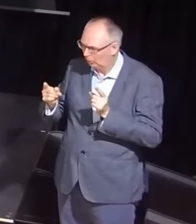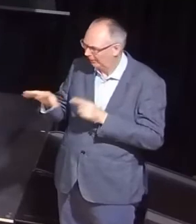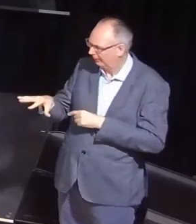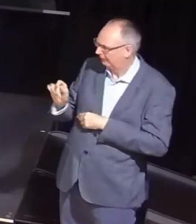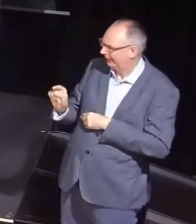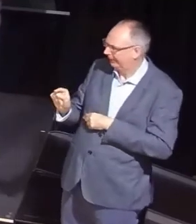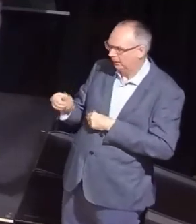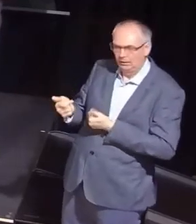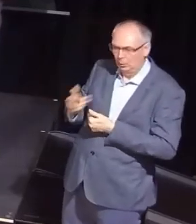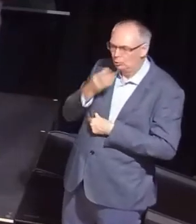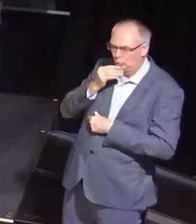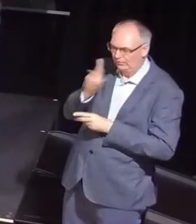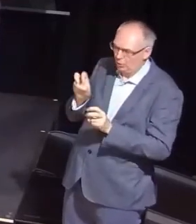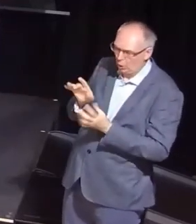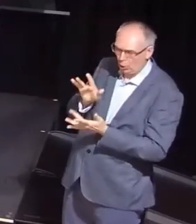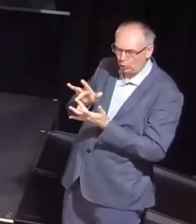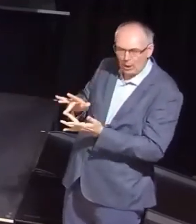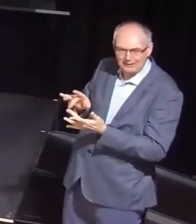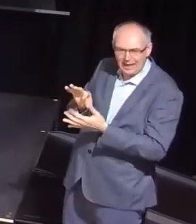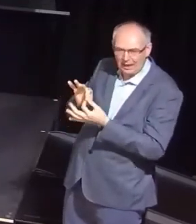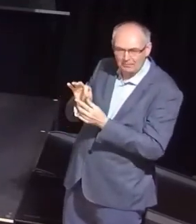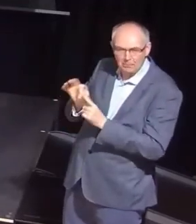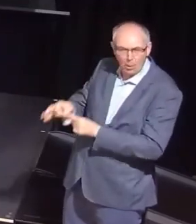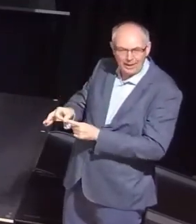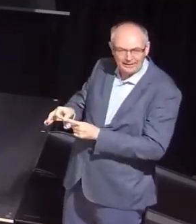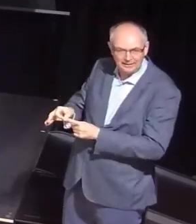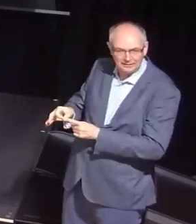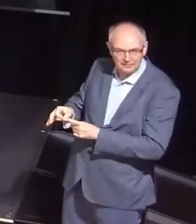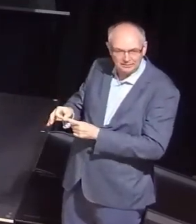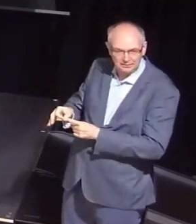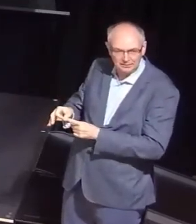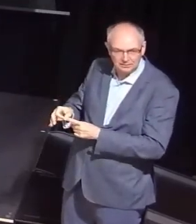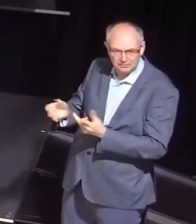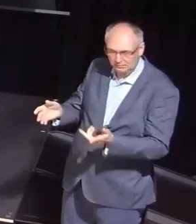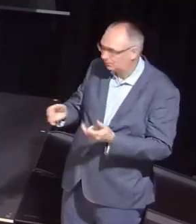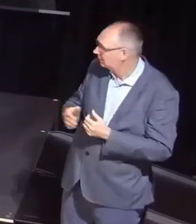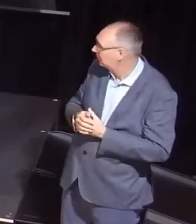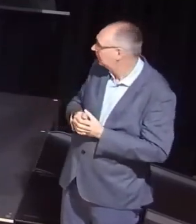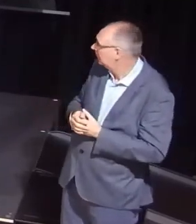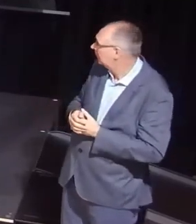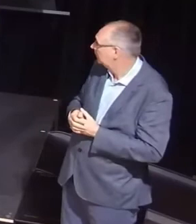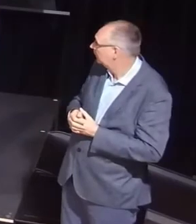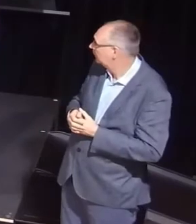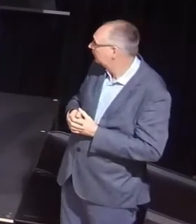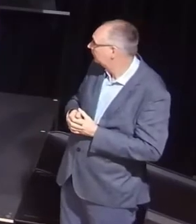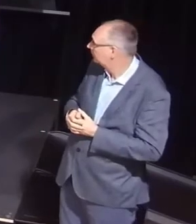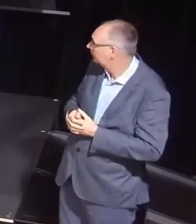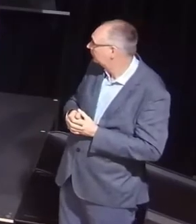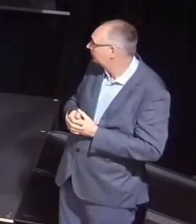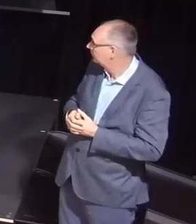for accessibility matters relating to their areas of ownership. And as mentioned above,